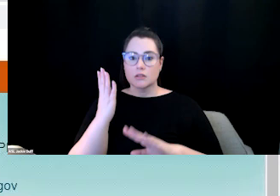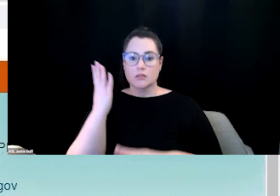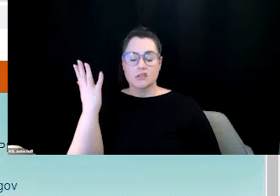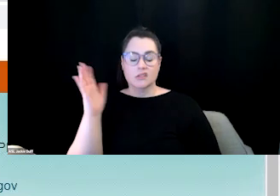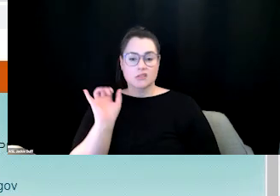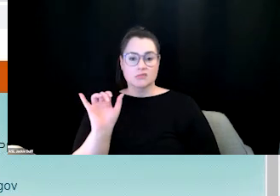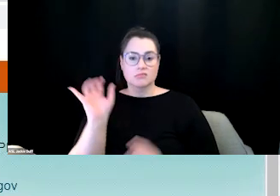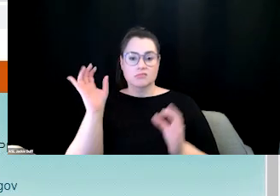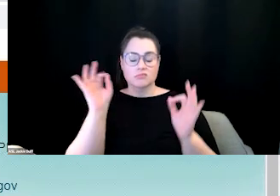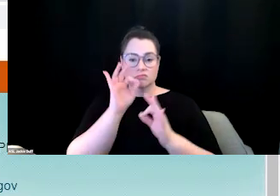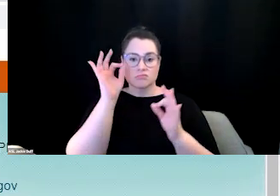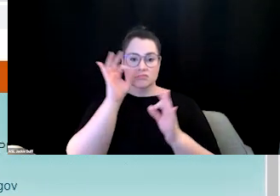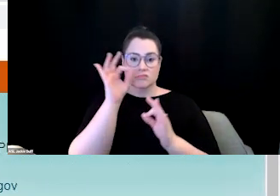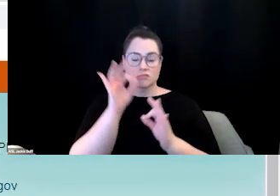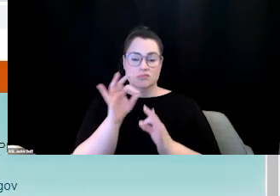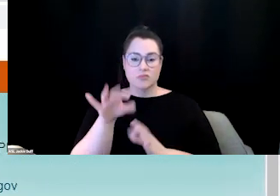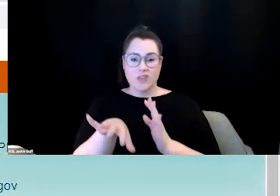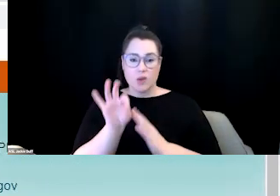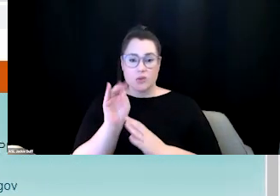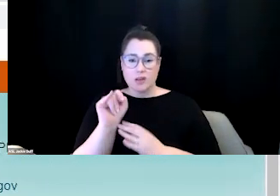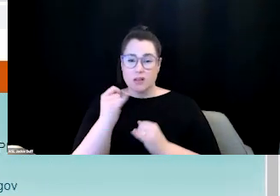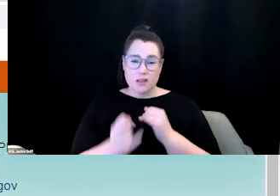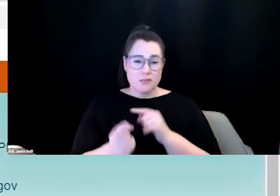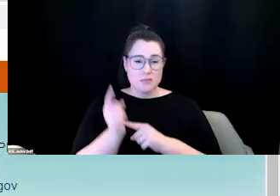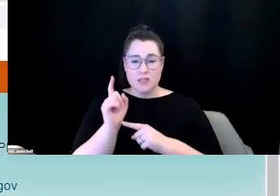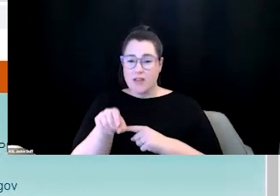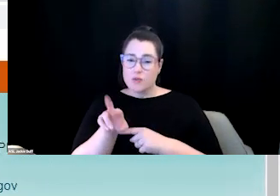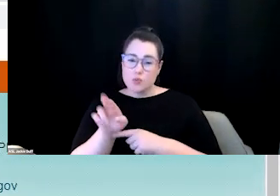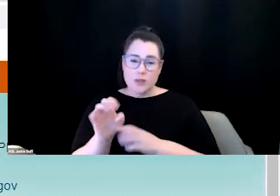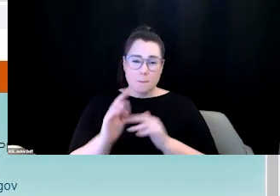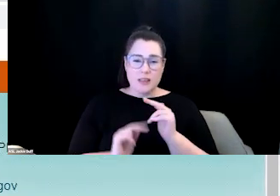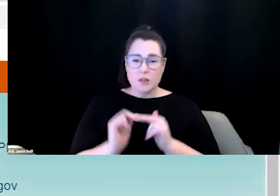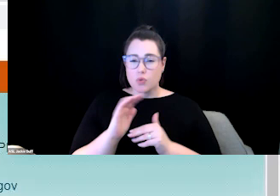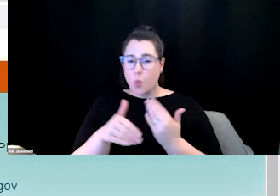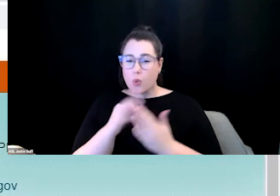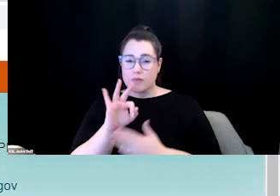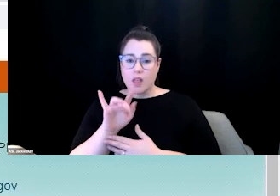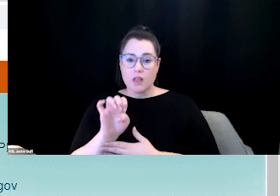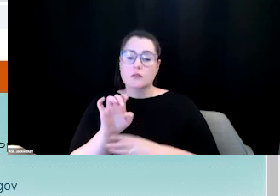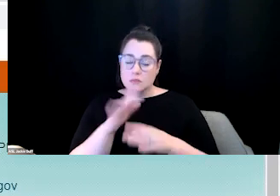and then you have to find out at the last minute you have to rebuild those files. So test your files.